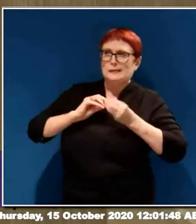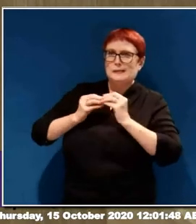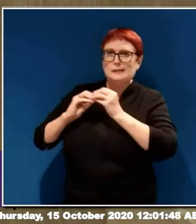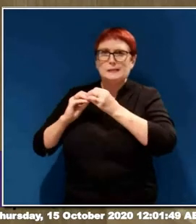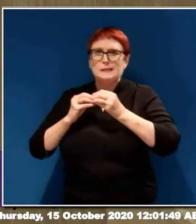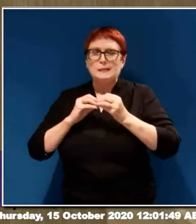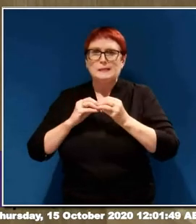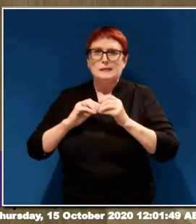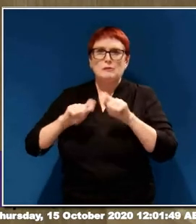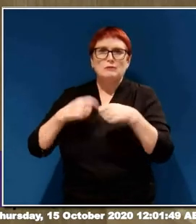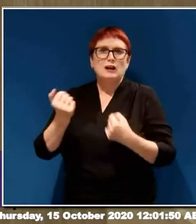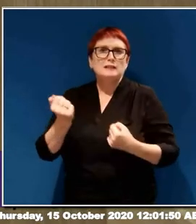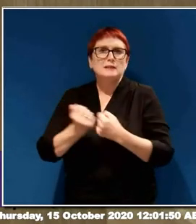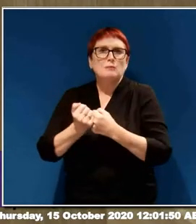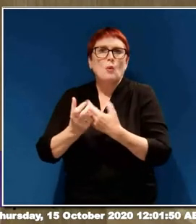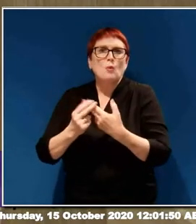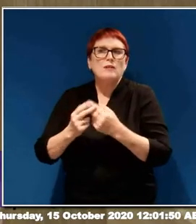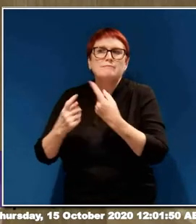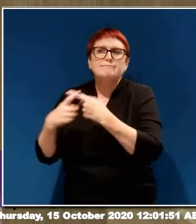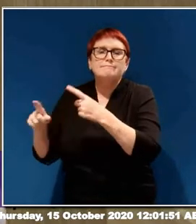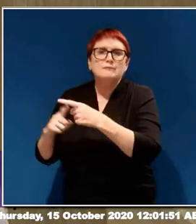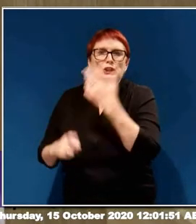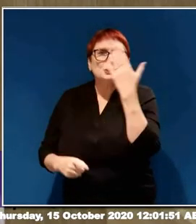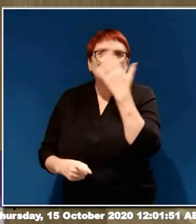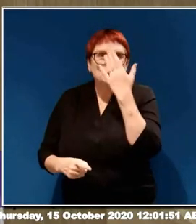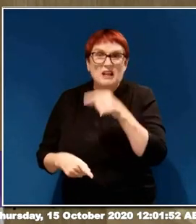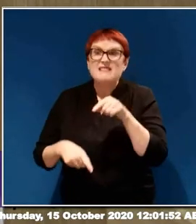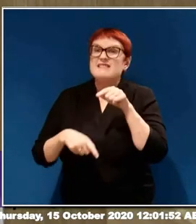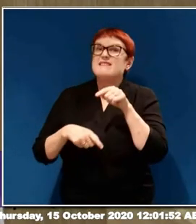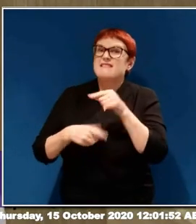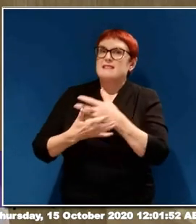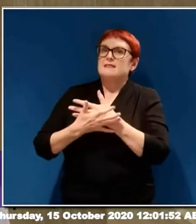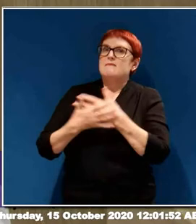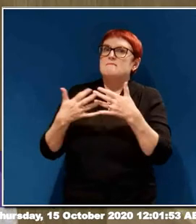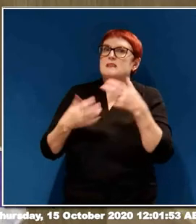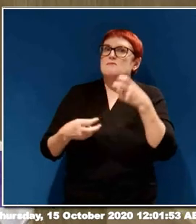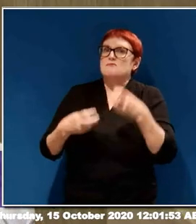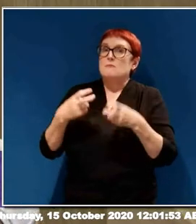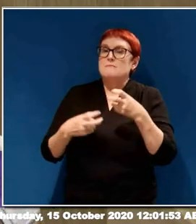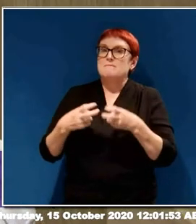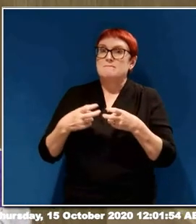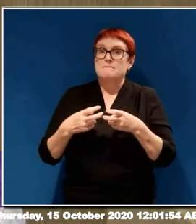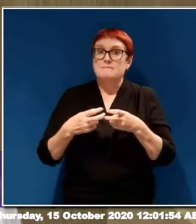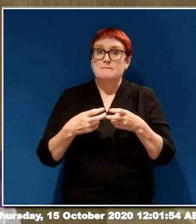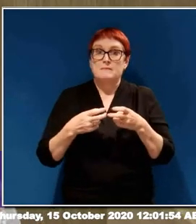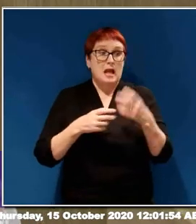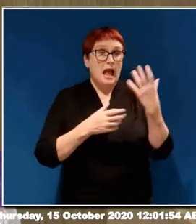But that's a big challenge is the changed environment that many people are